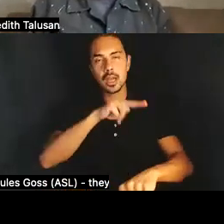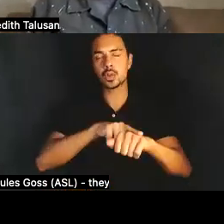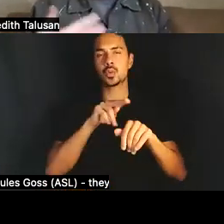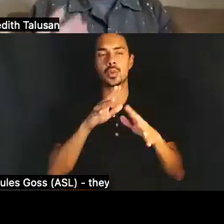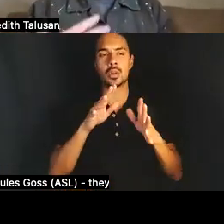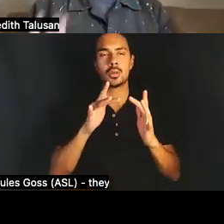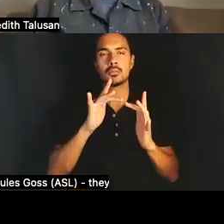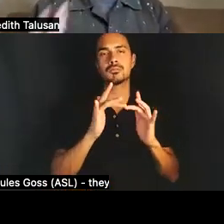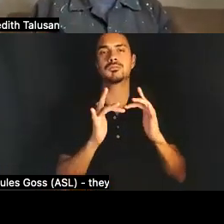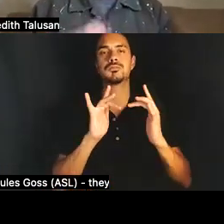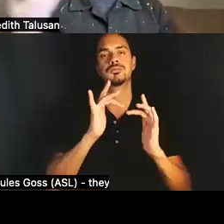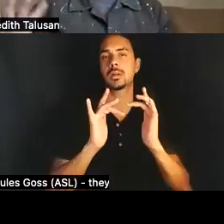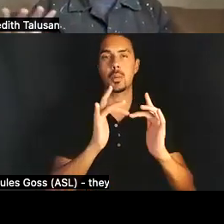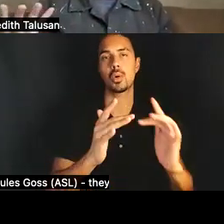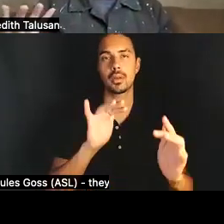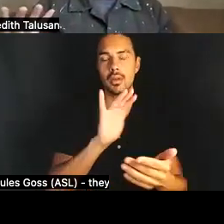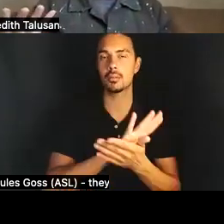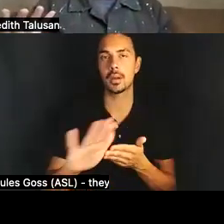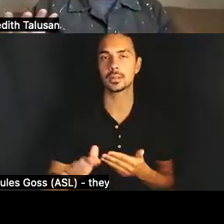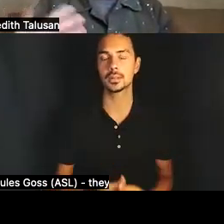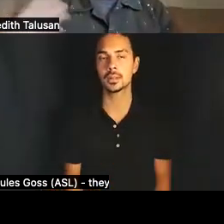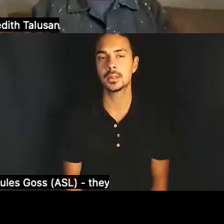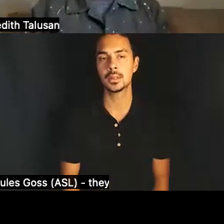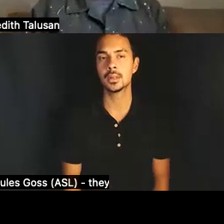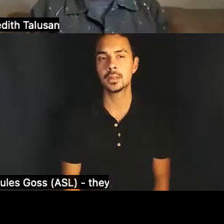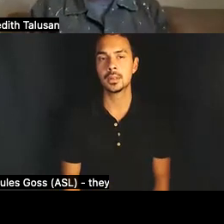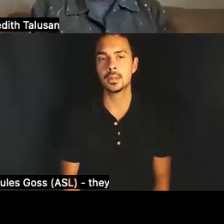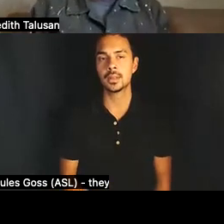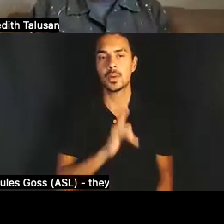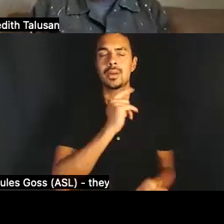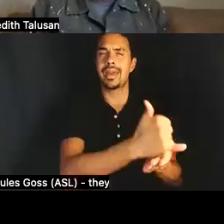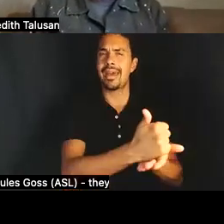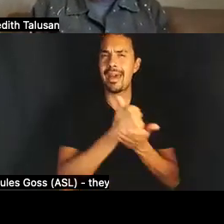That is another example of that organic networking.